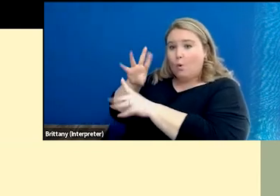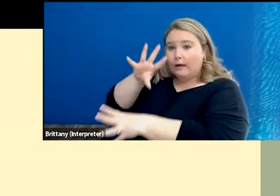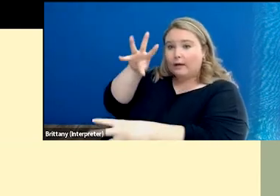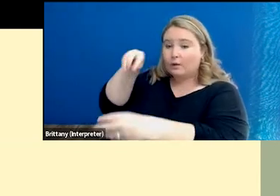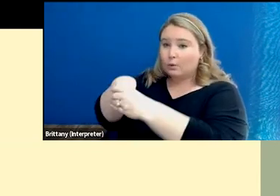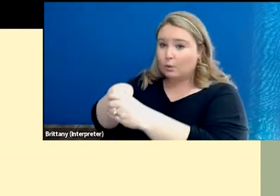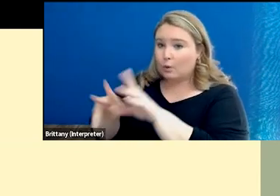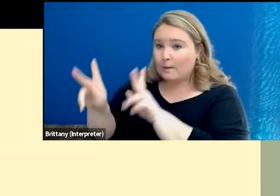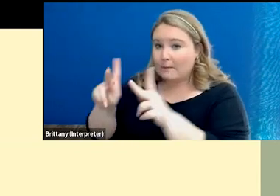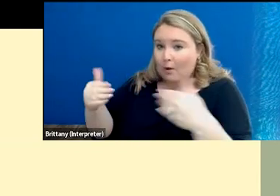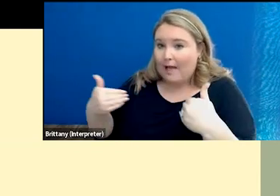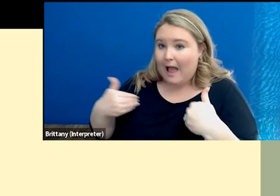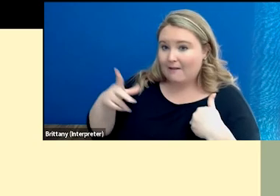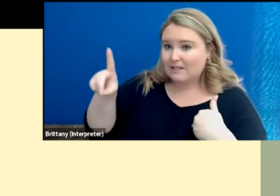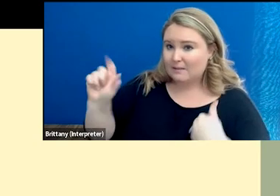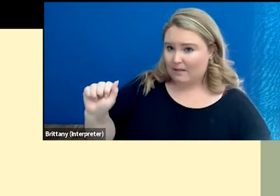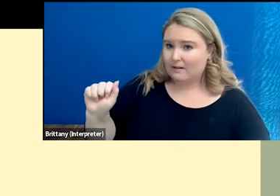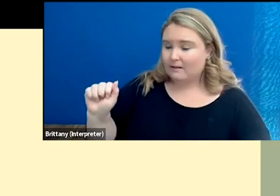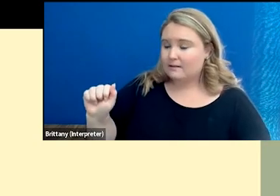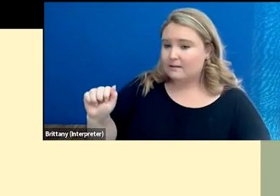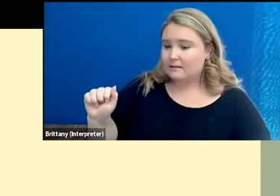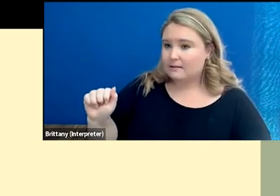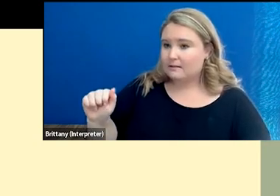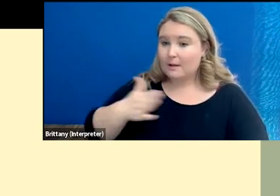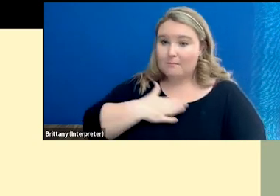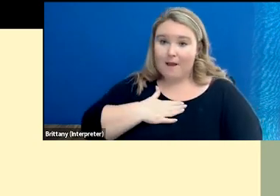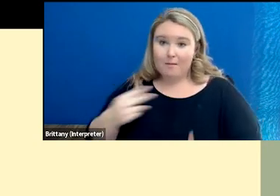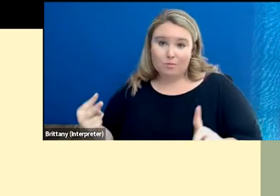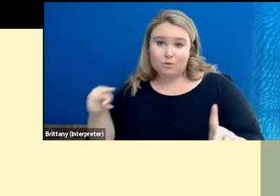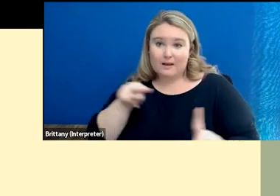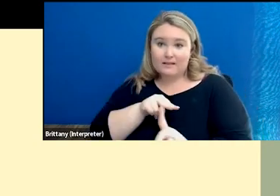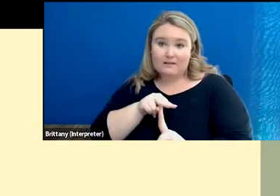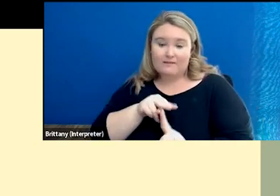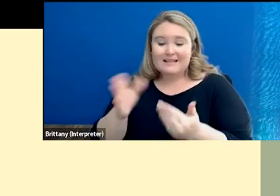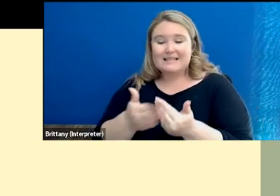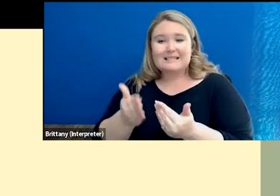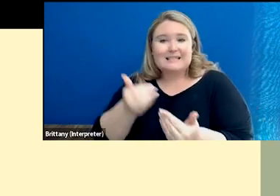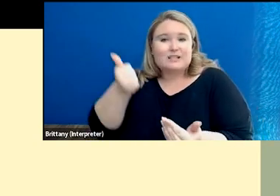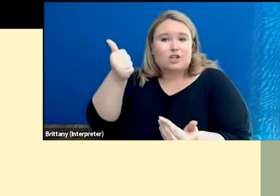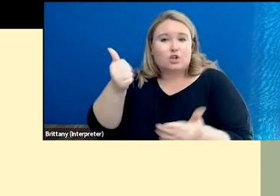'Cause from our perspective, it's much easier to plan something inclusive